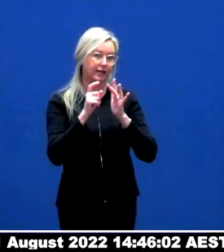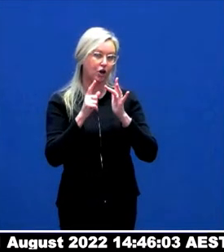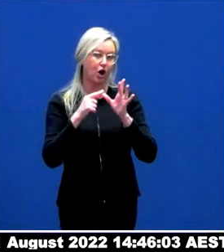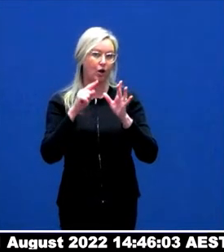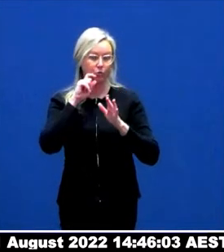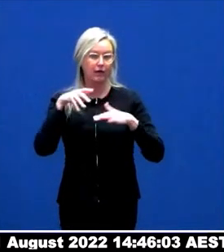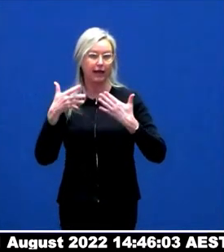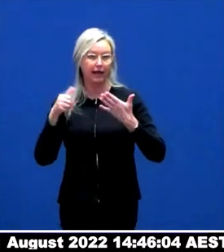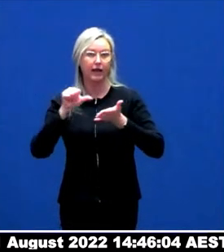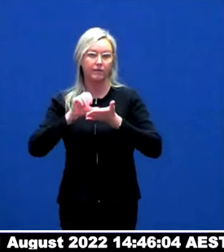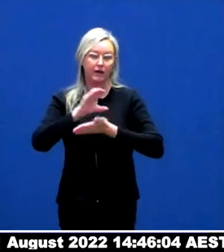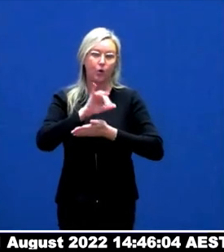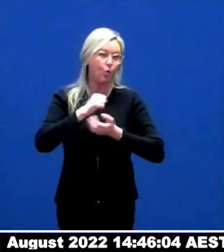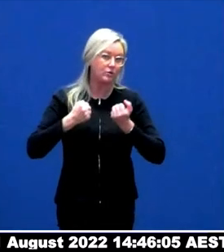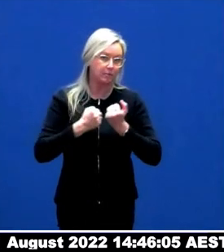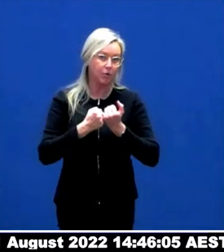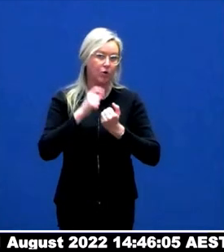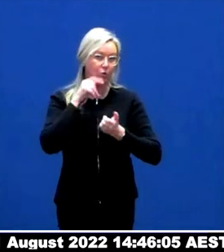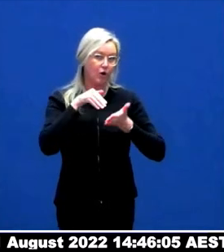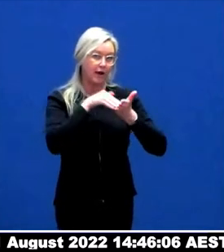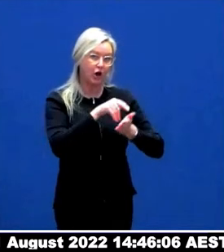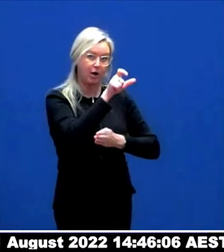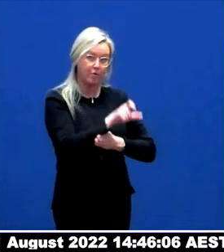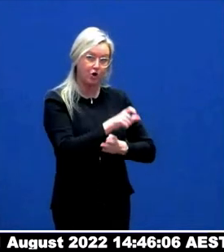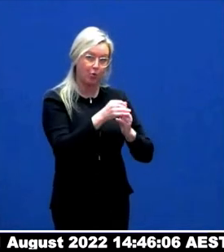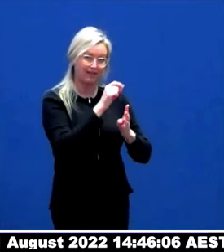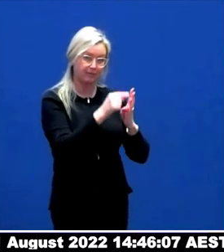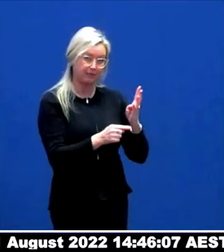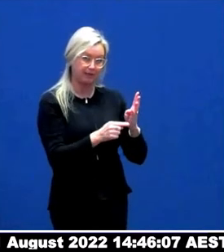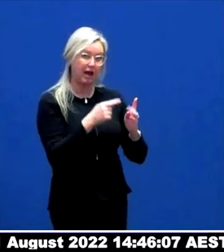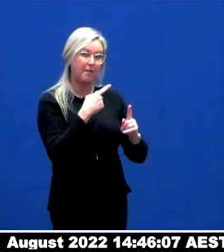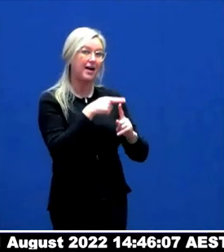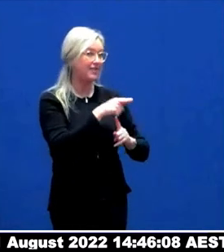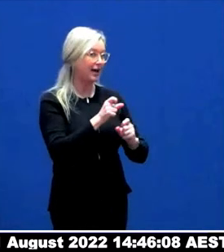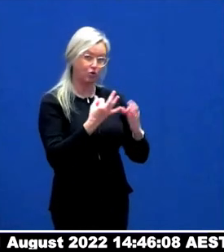a person with a disability who is experiencing homelessness to obtain medical